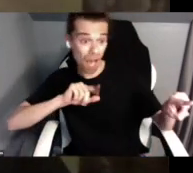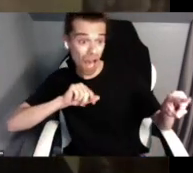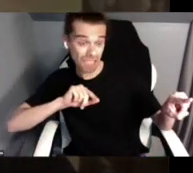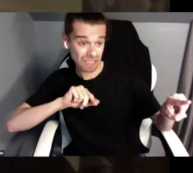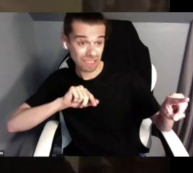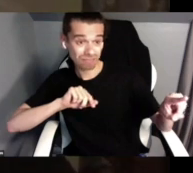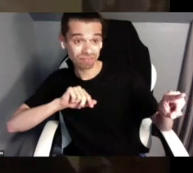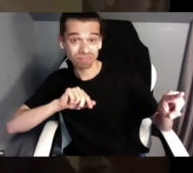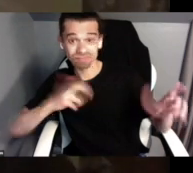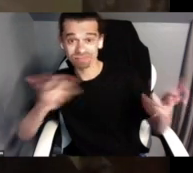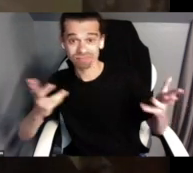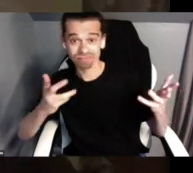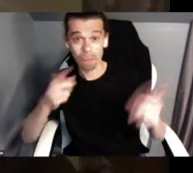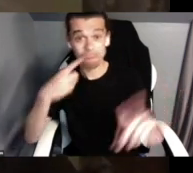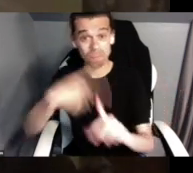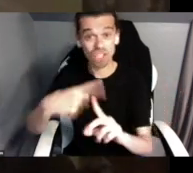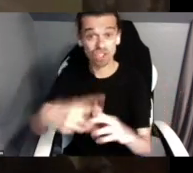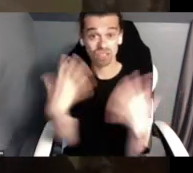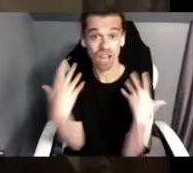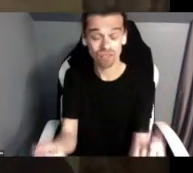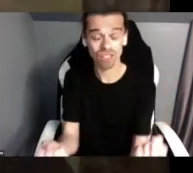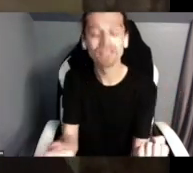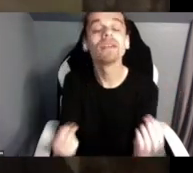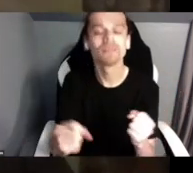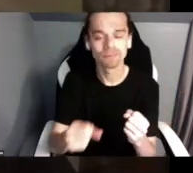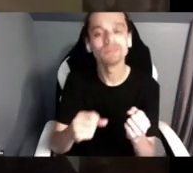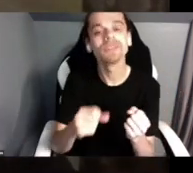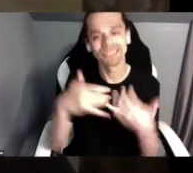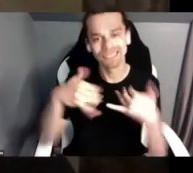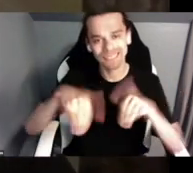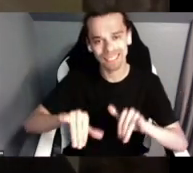There's also research missing with